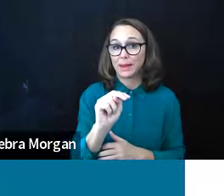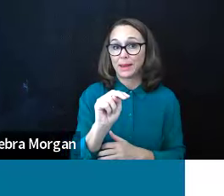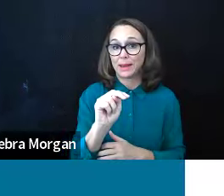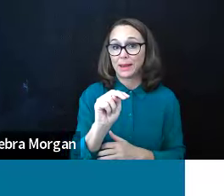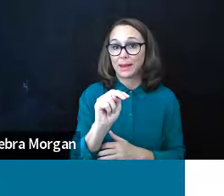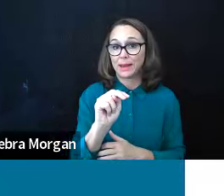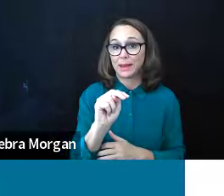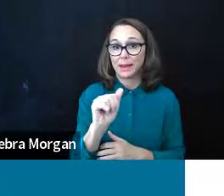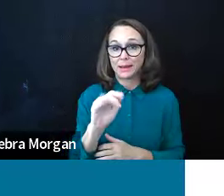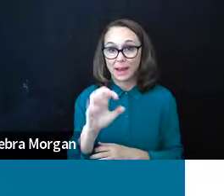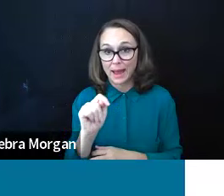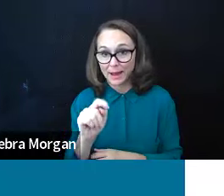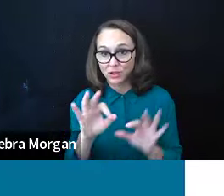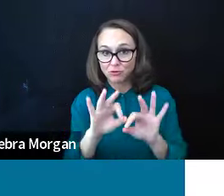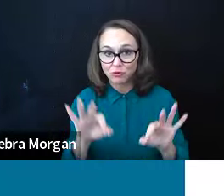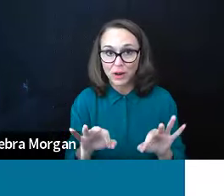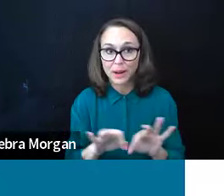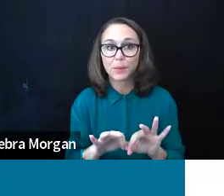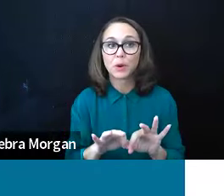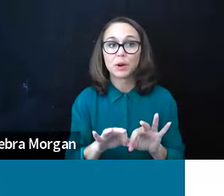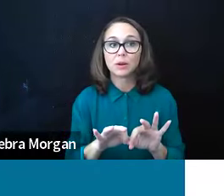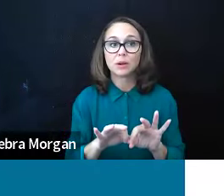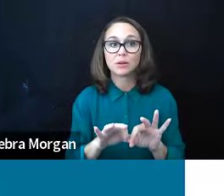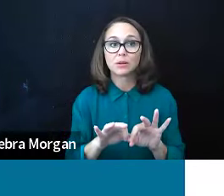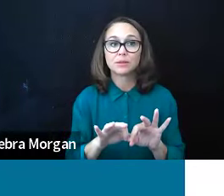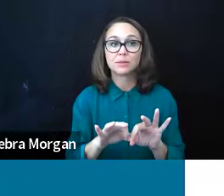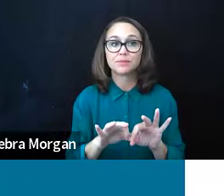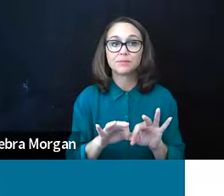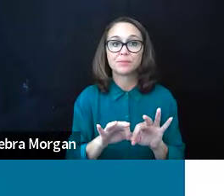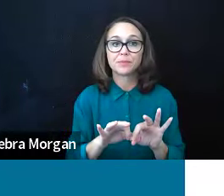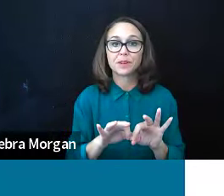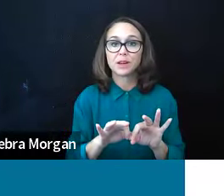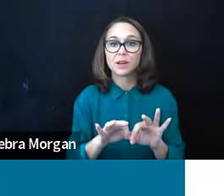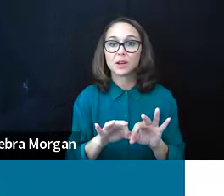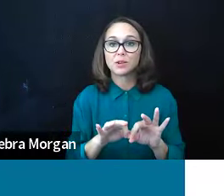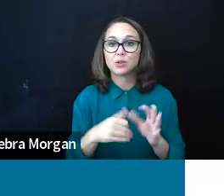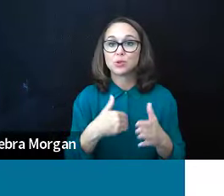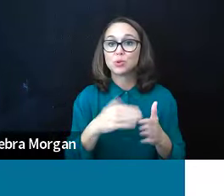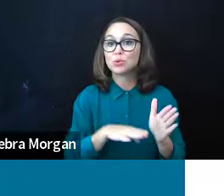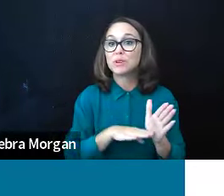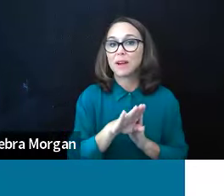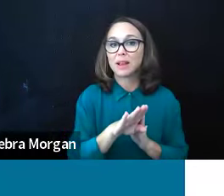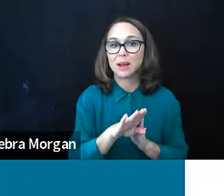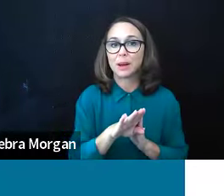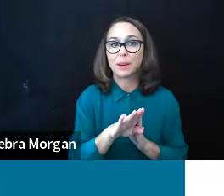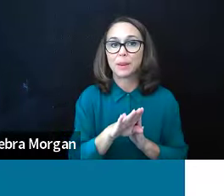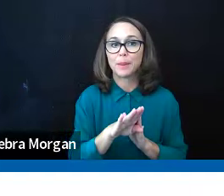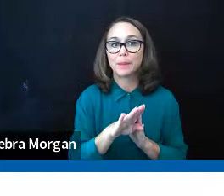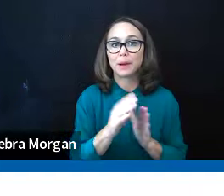work toward a integrated health system. You can go to the next slide. I want to show you